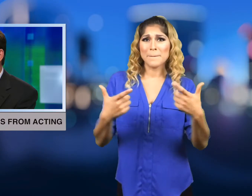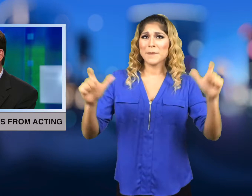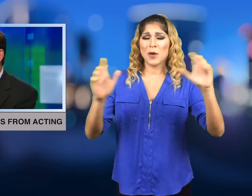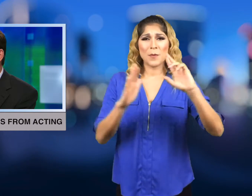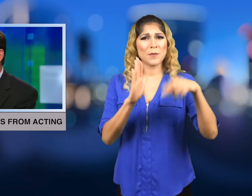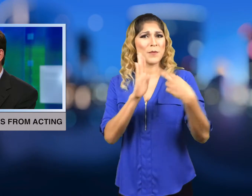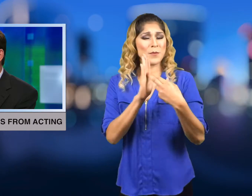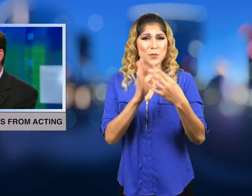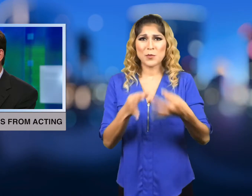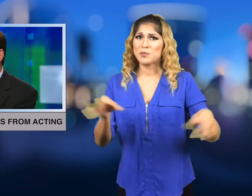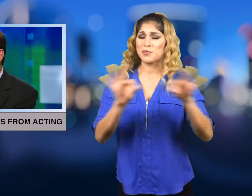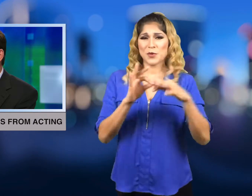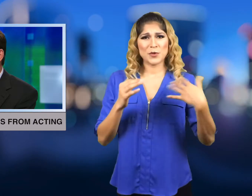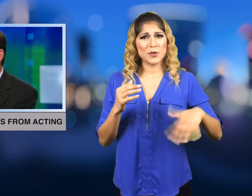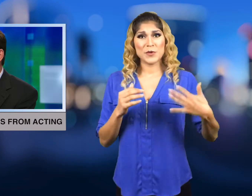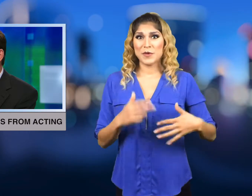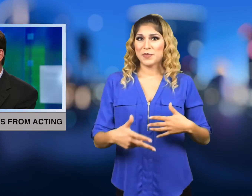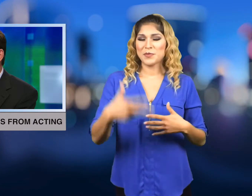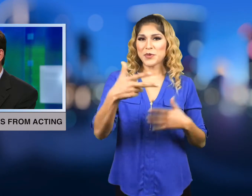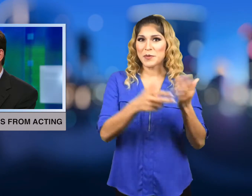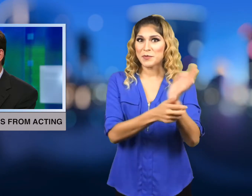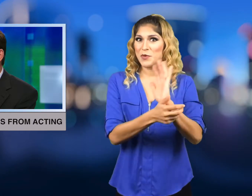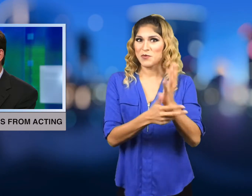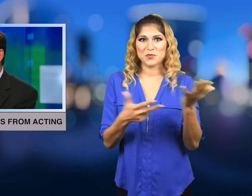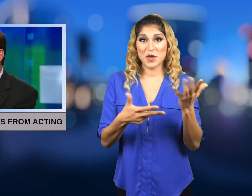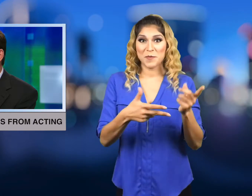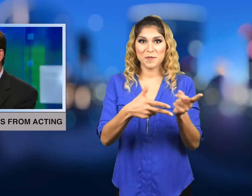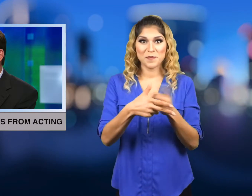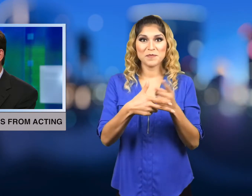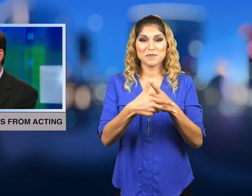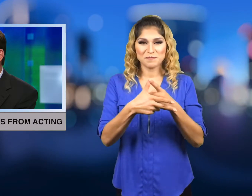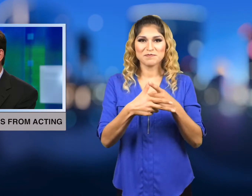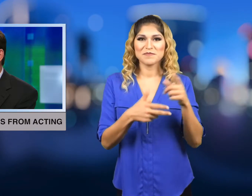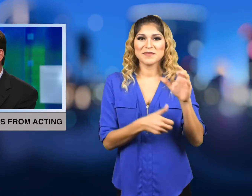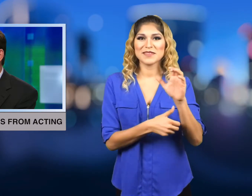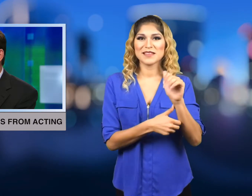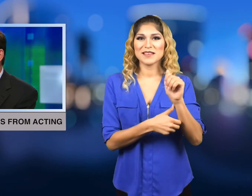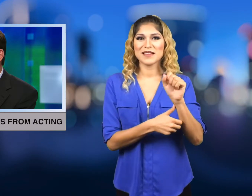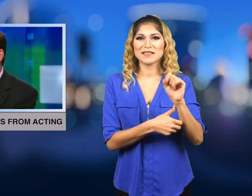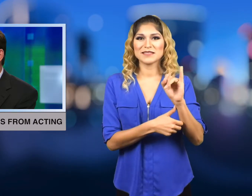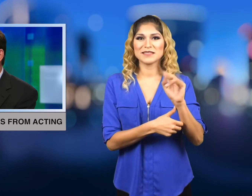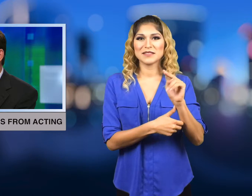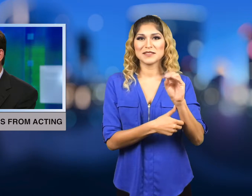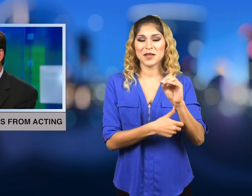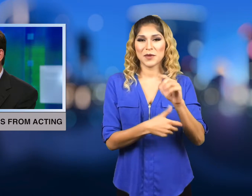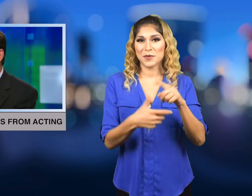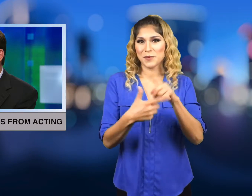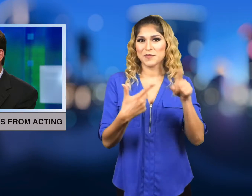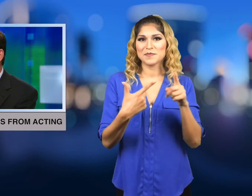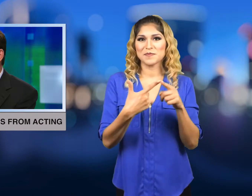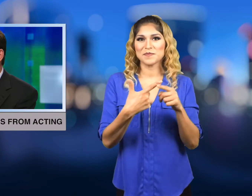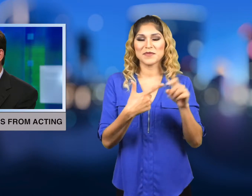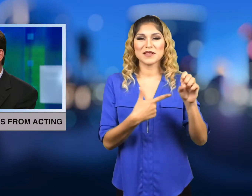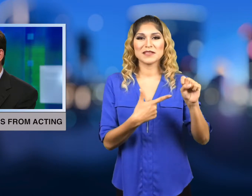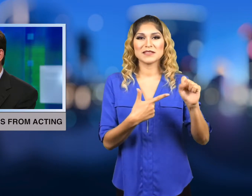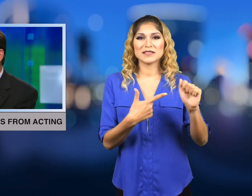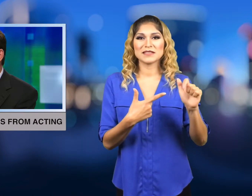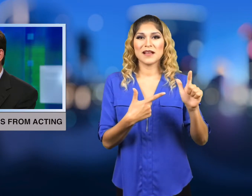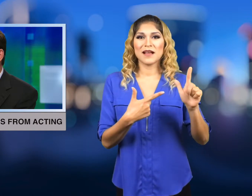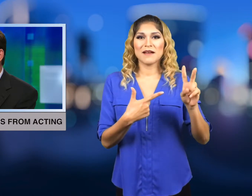known for his roles in Casino, Salvador